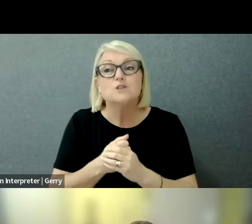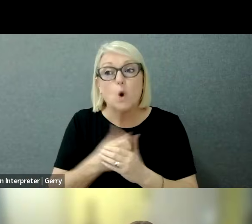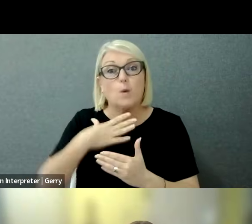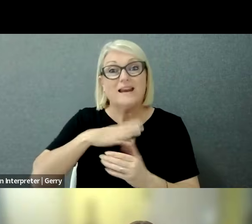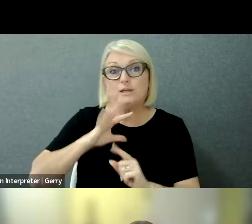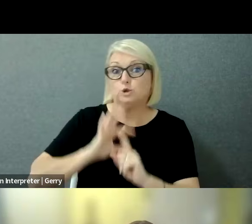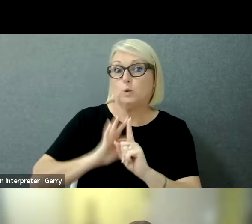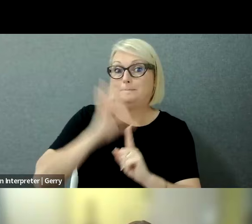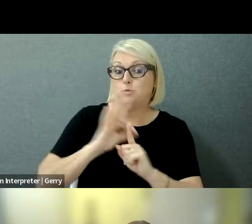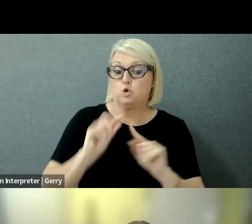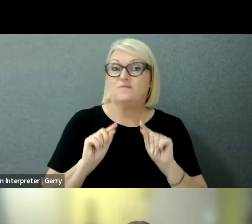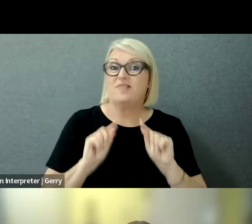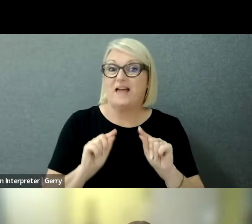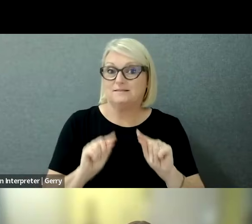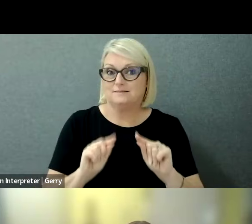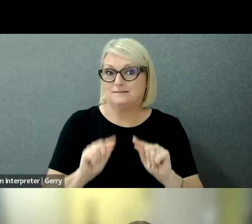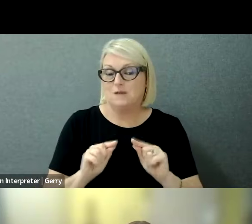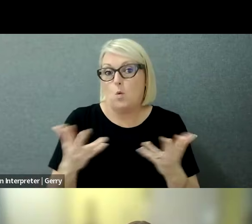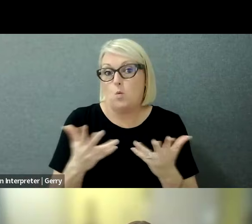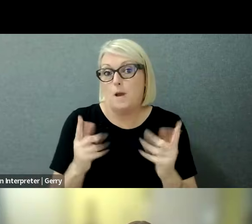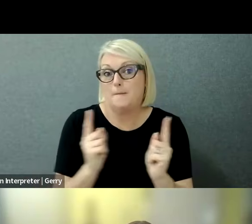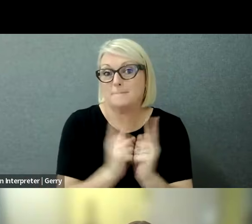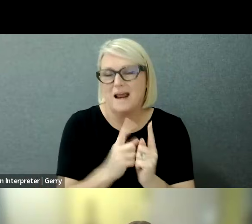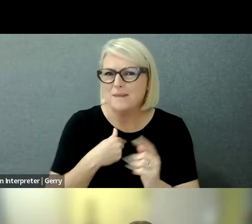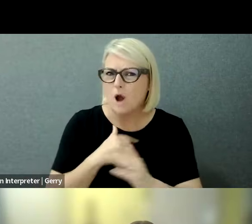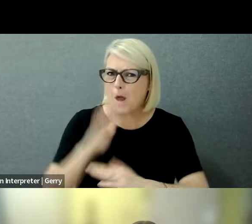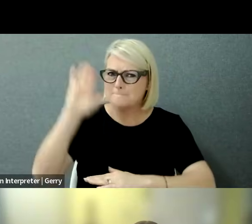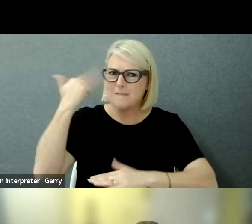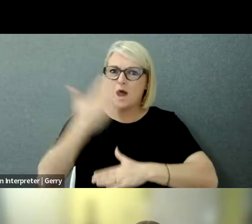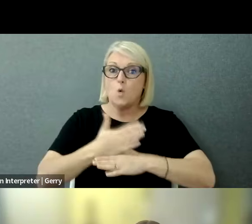that interface. And so as someone who worked in schools for a long time we heard a lot from school